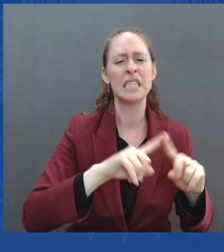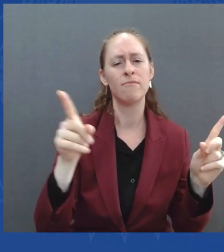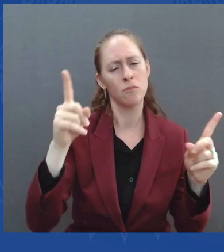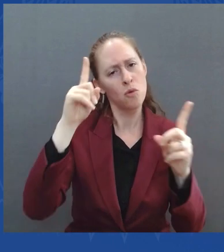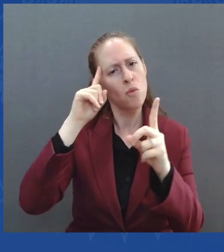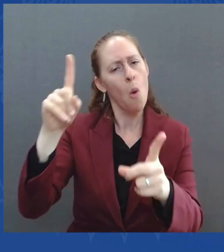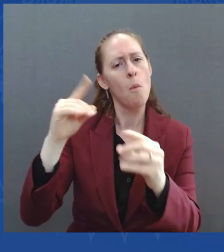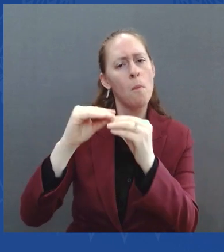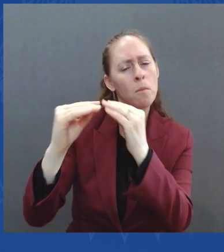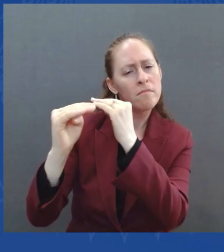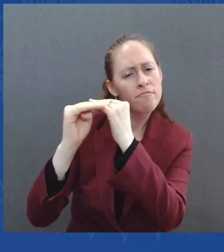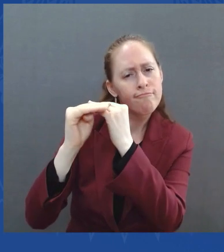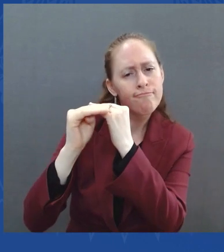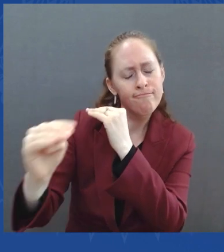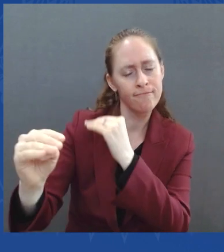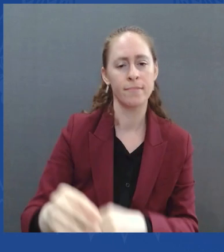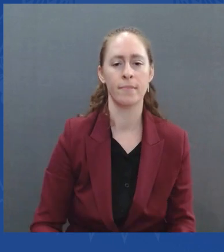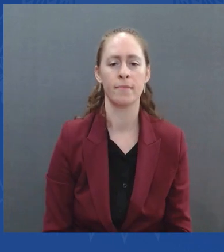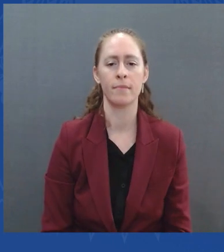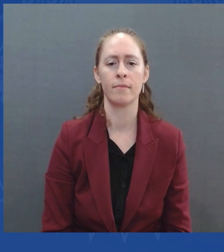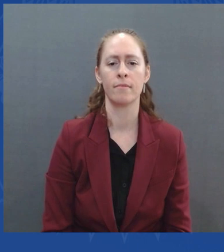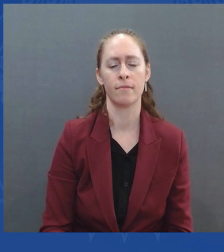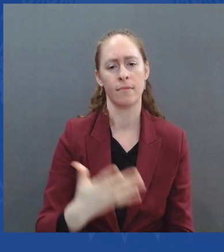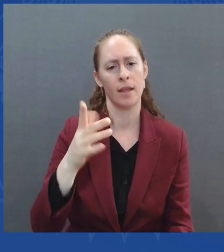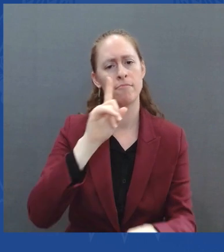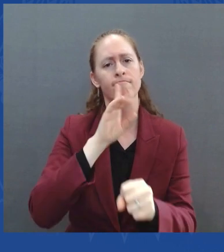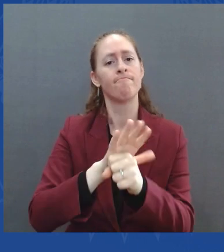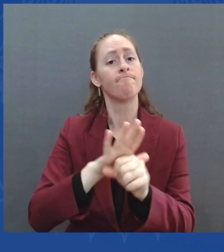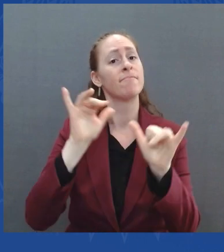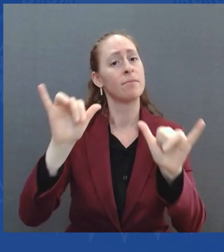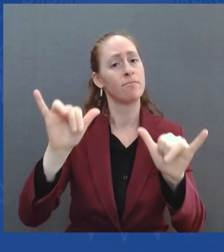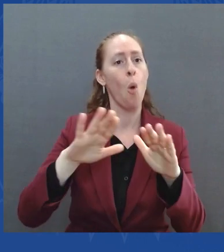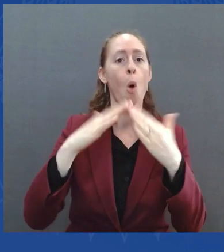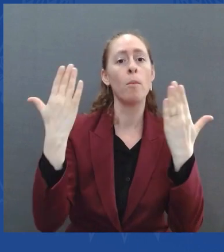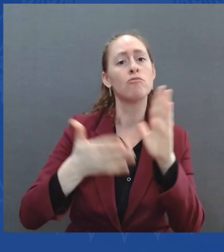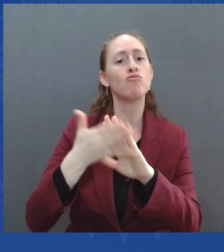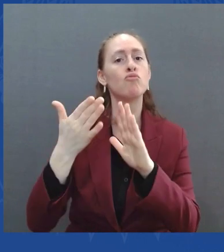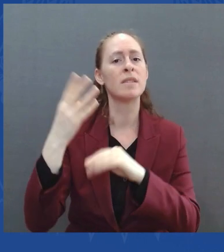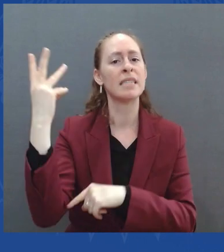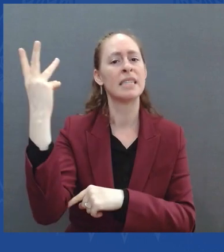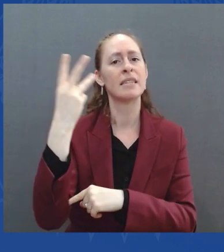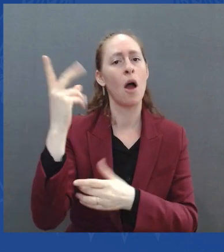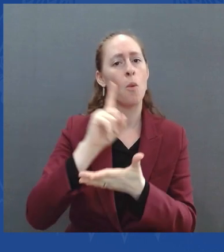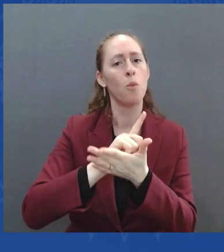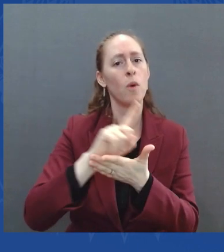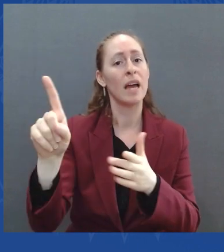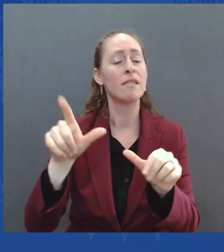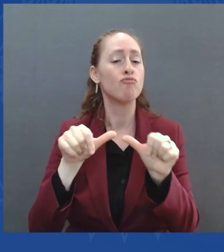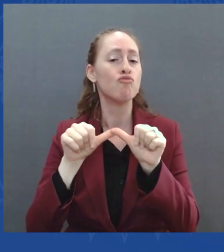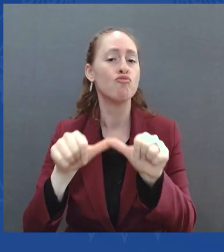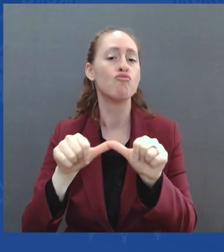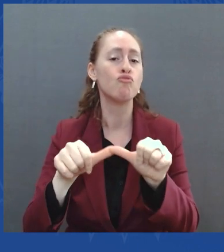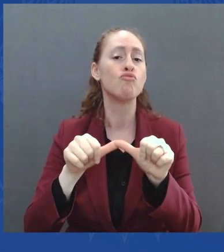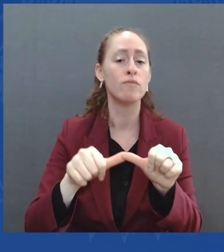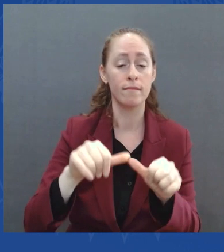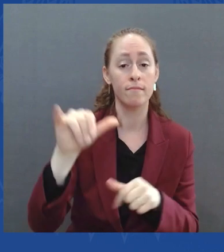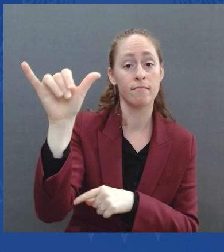to be delivered six days a week. And the bill increases transparency by requiring the Postal Service to develop online --